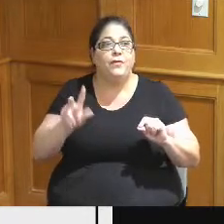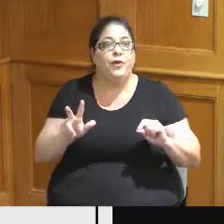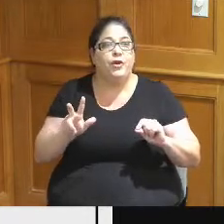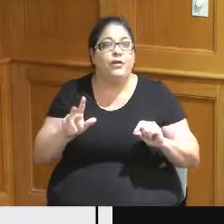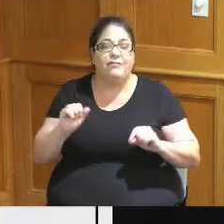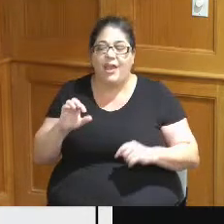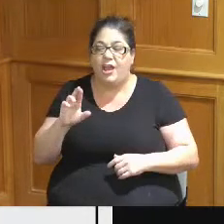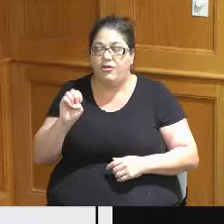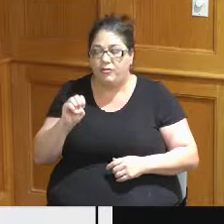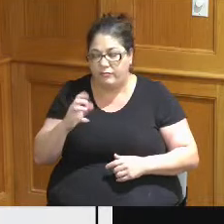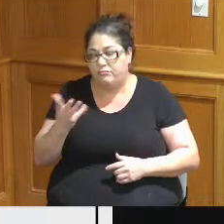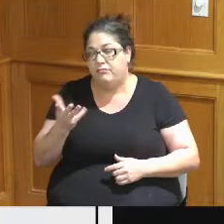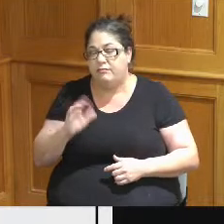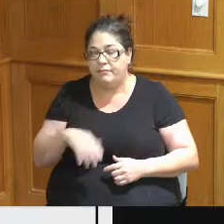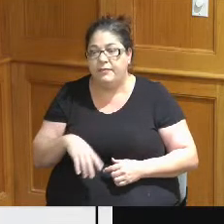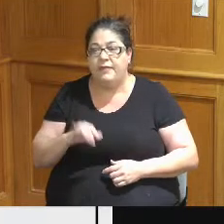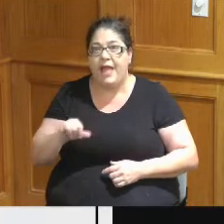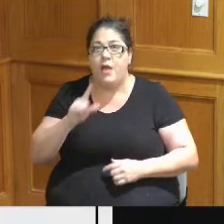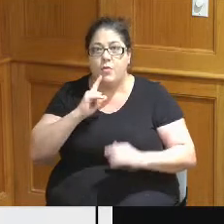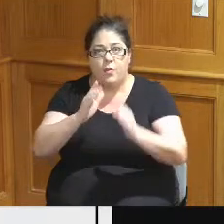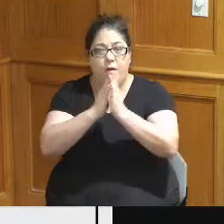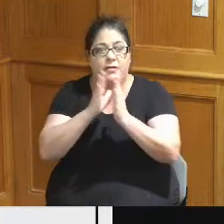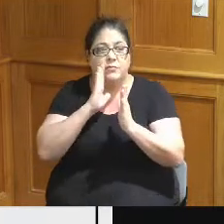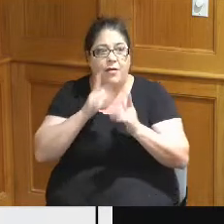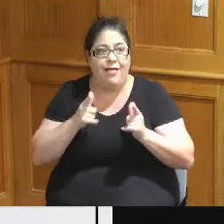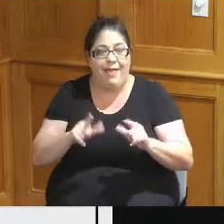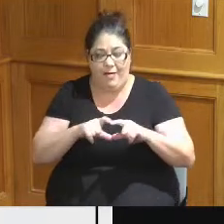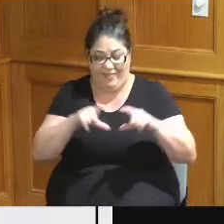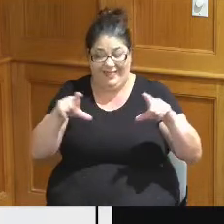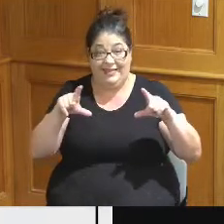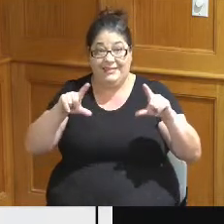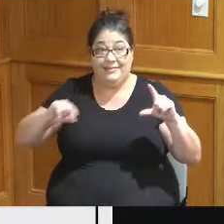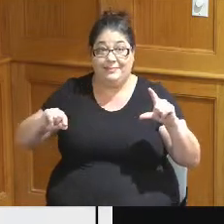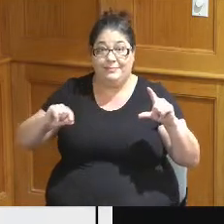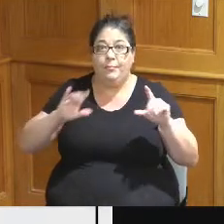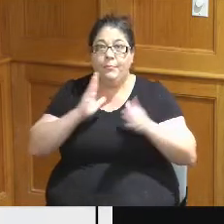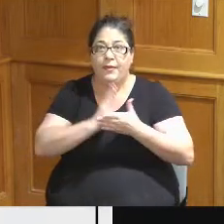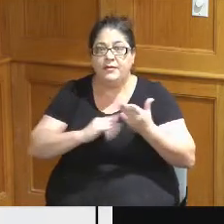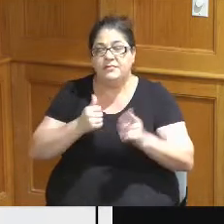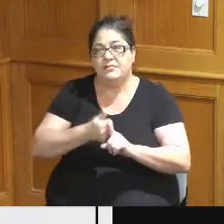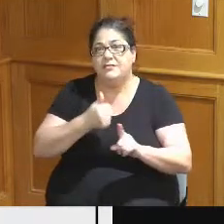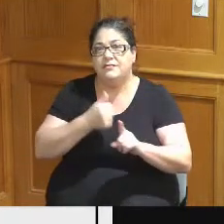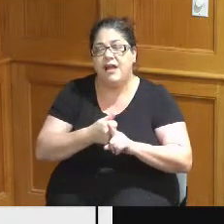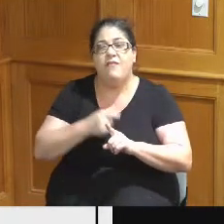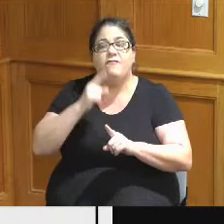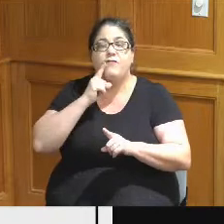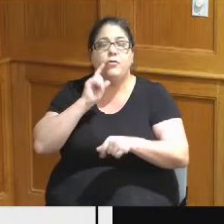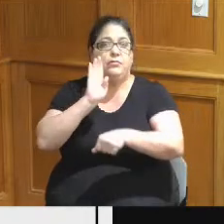this request would allow for this piece of land to be zoned for commercial where currently it's